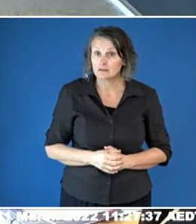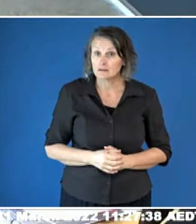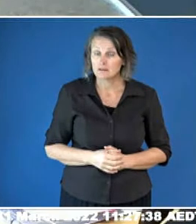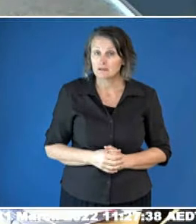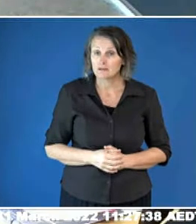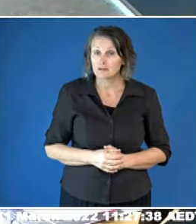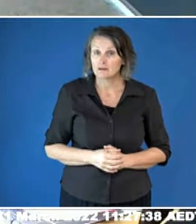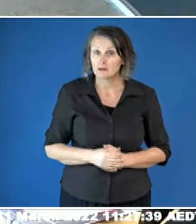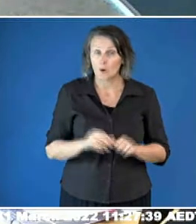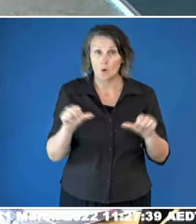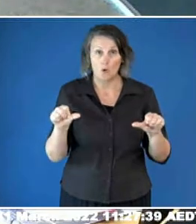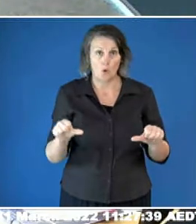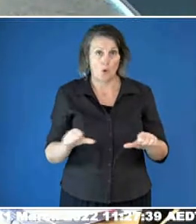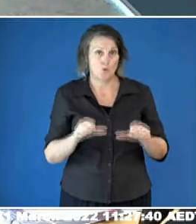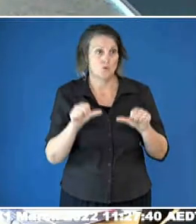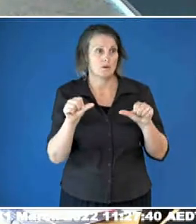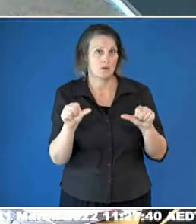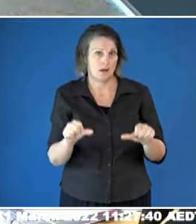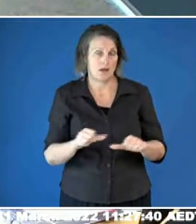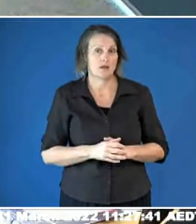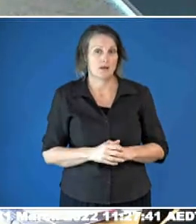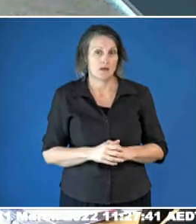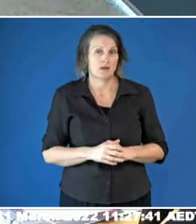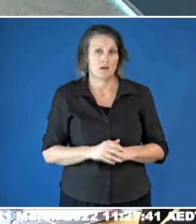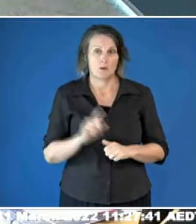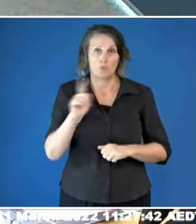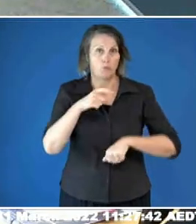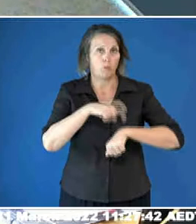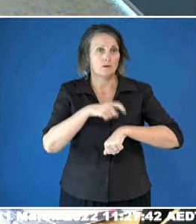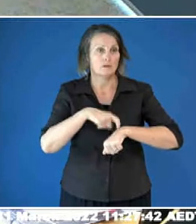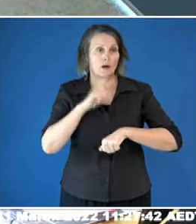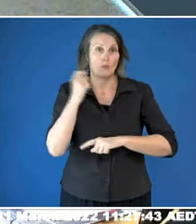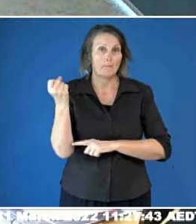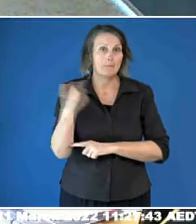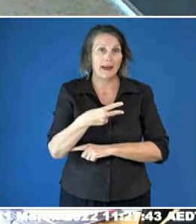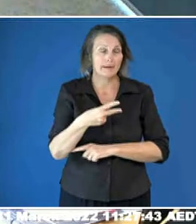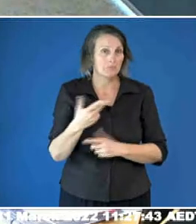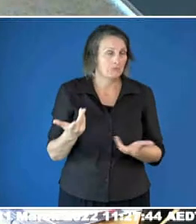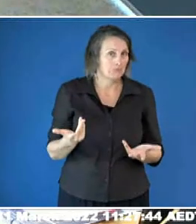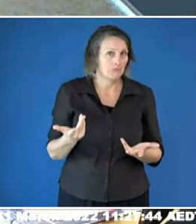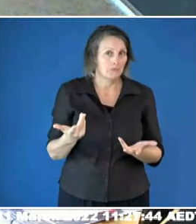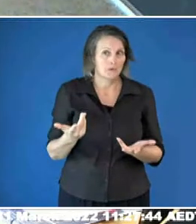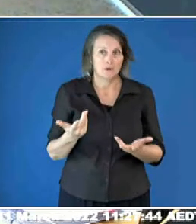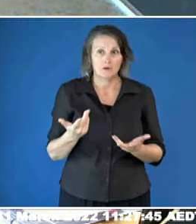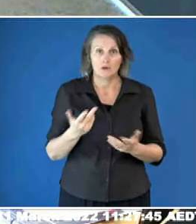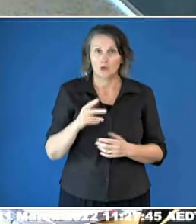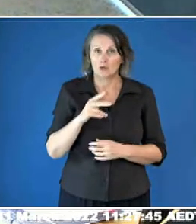All right. What time should we resume? Should we resume at 12 noon Hobart time, 11 am Brisbane time?